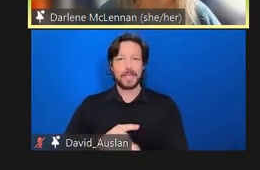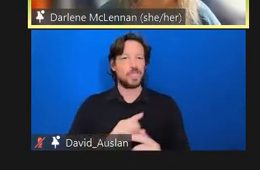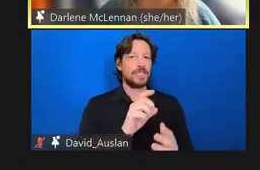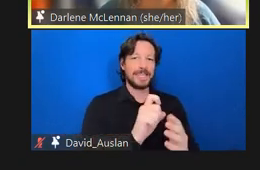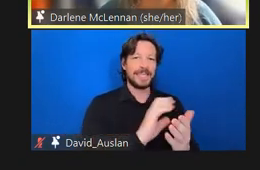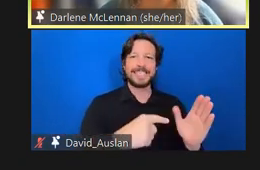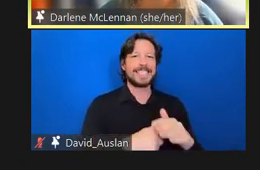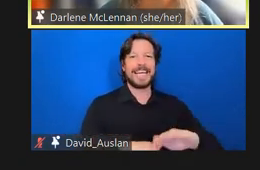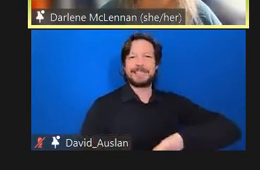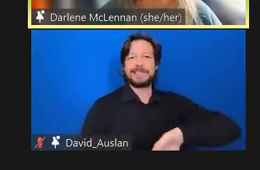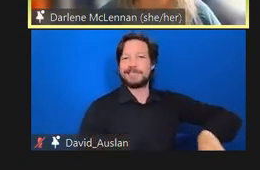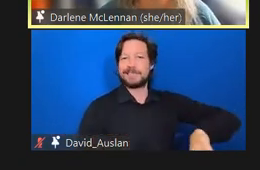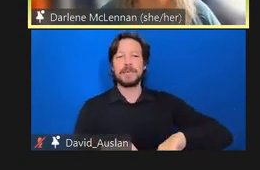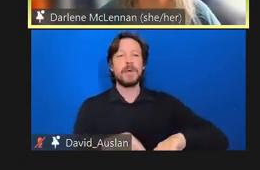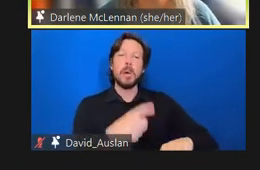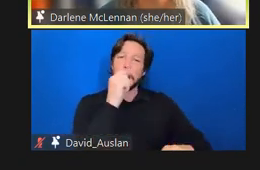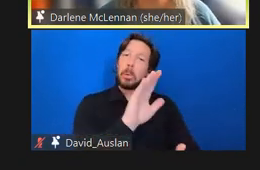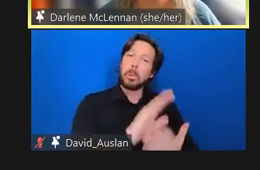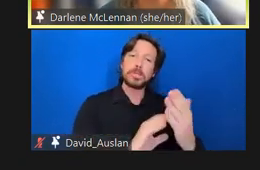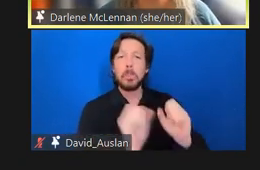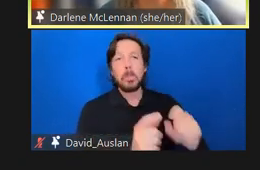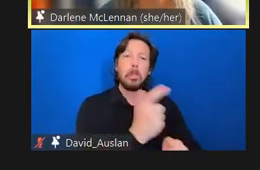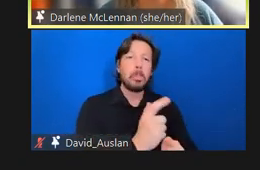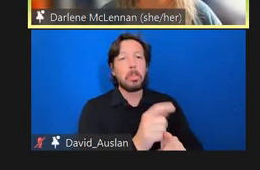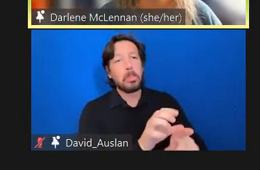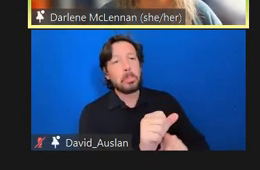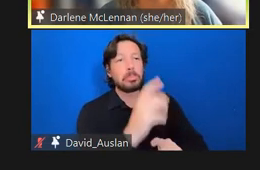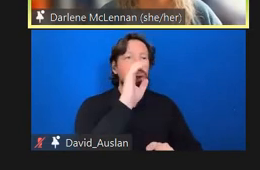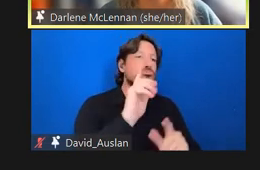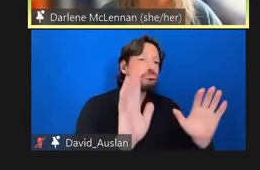encourage everybody to chat amongst themselves in the chat pod, but the Q and A is where we'll